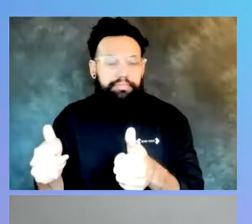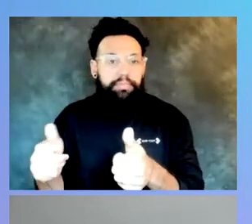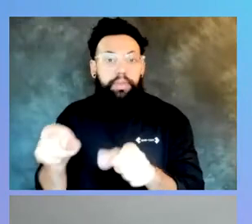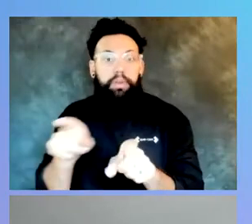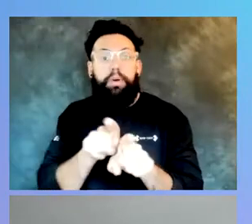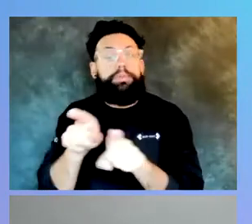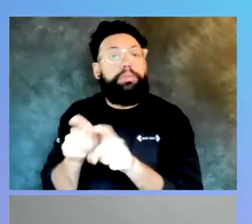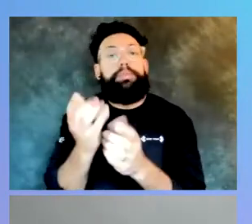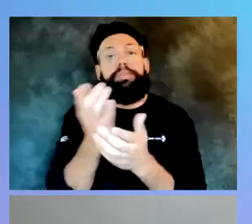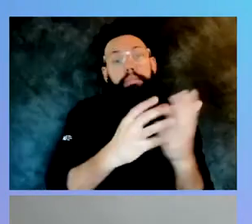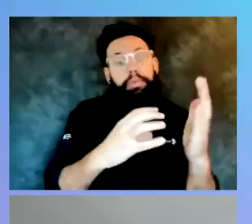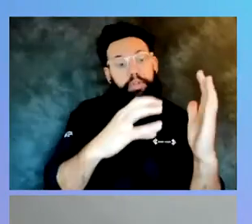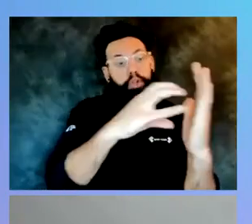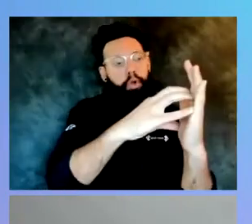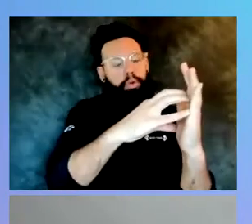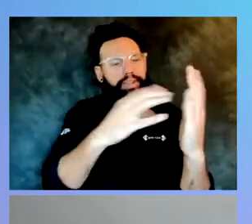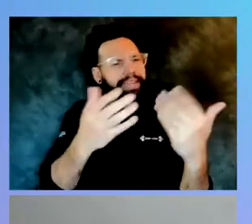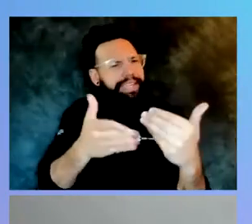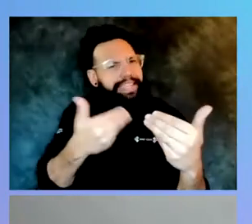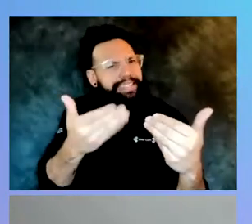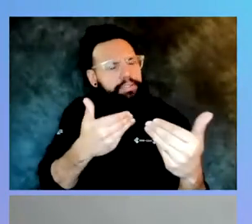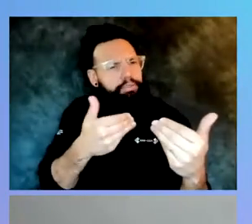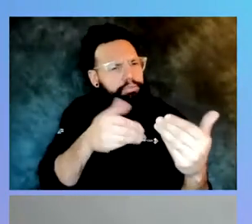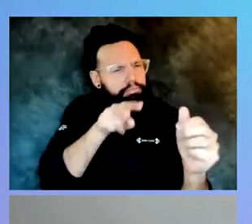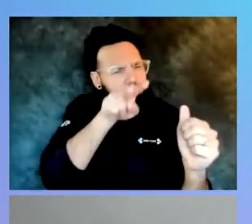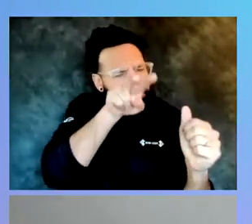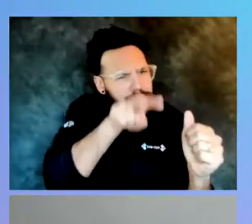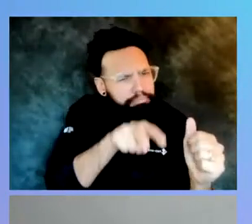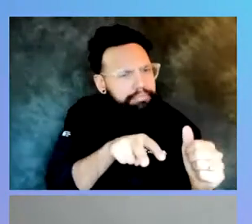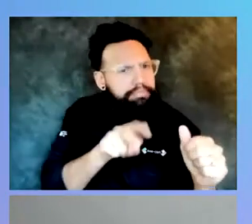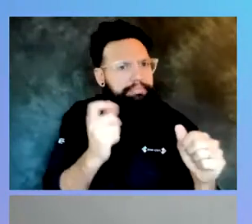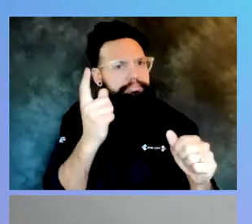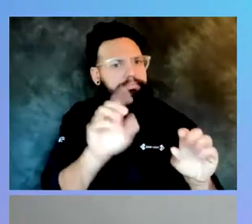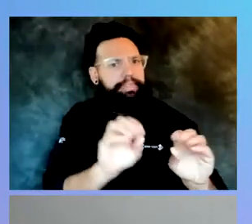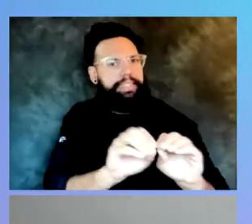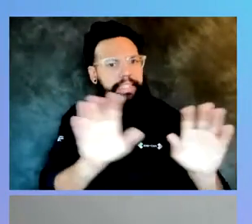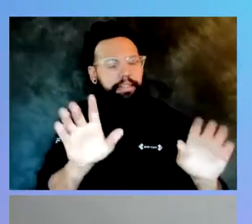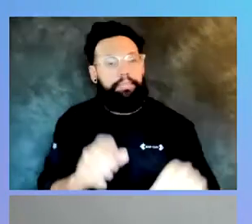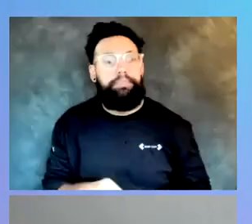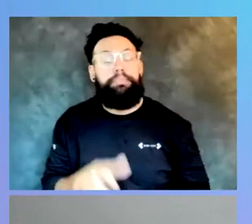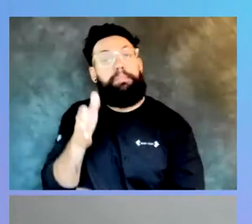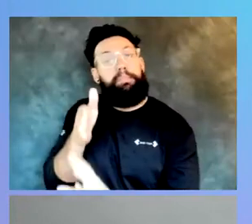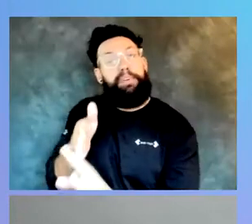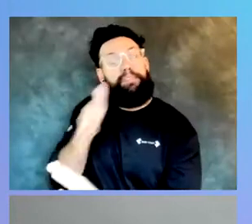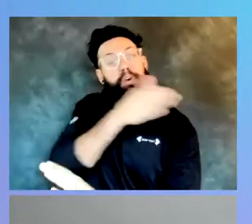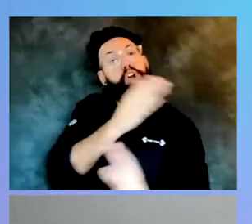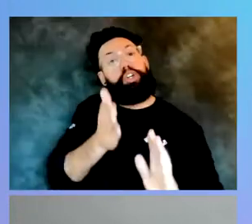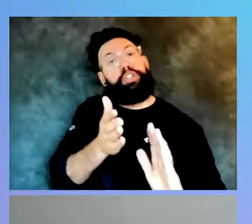discernible. Um, we when we first ran the first demos, the color contrast wasn't so great.